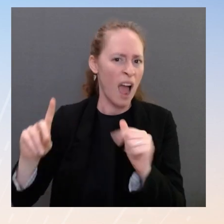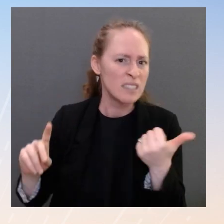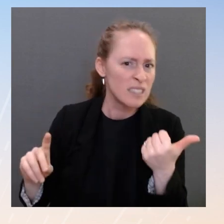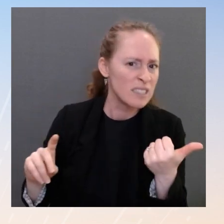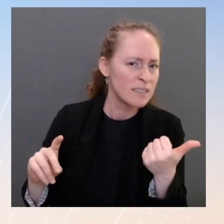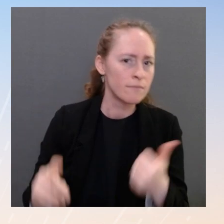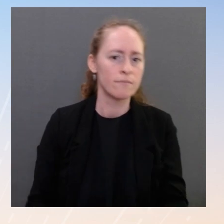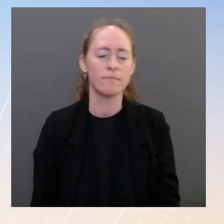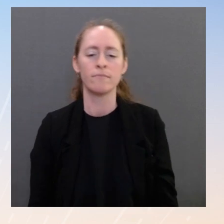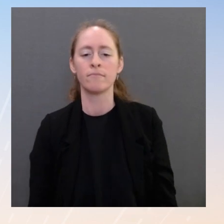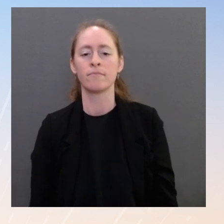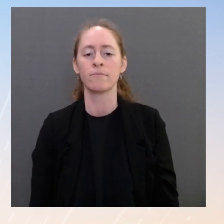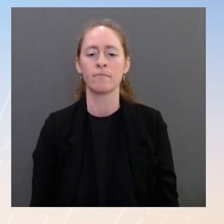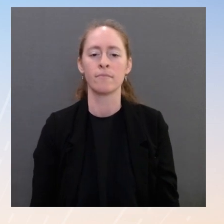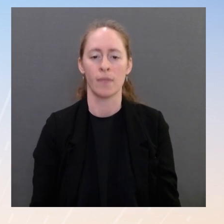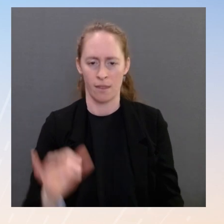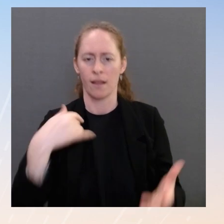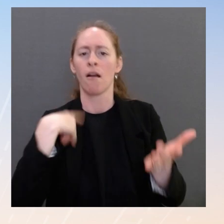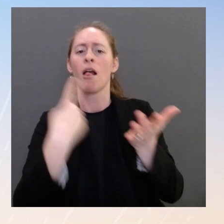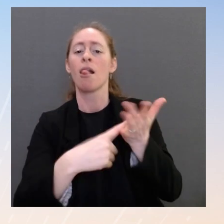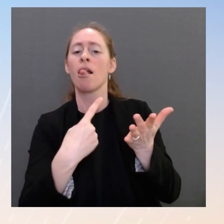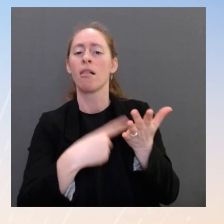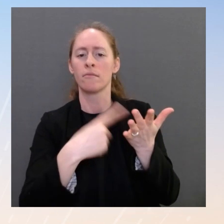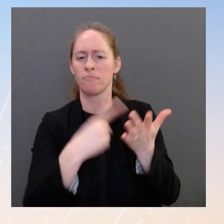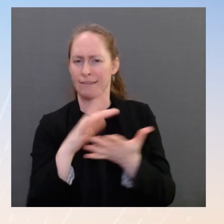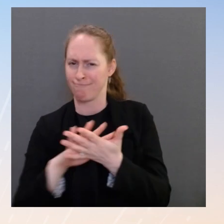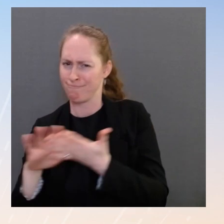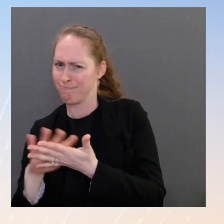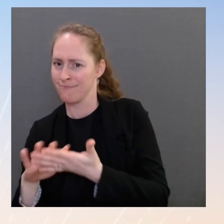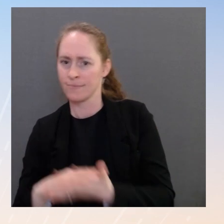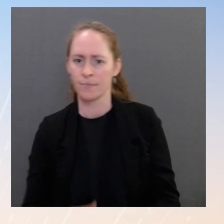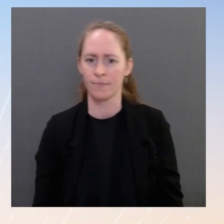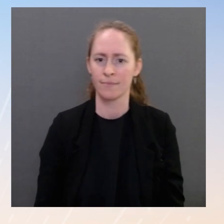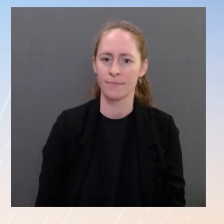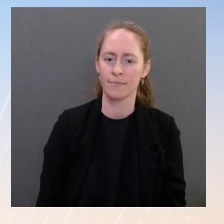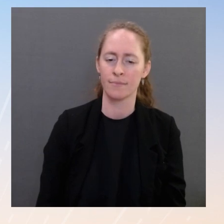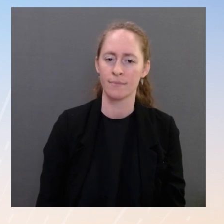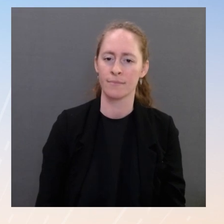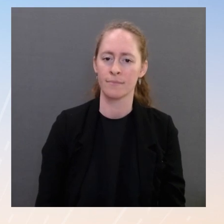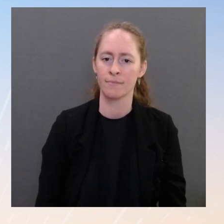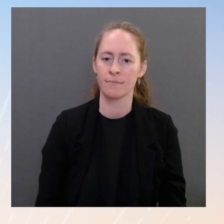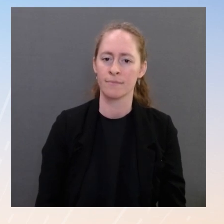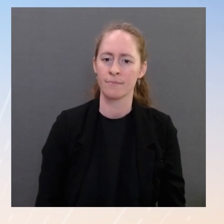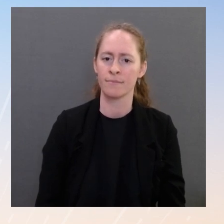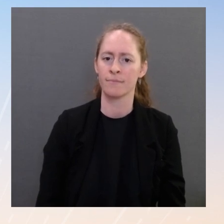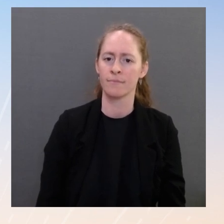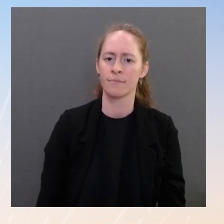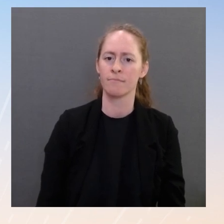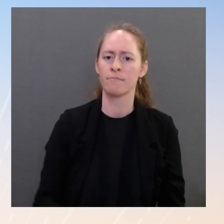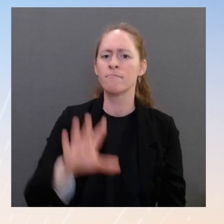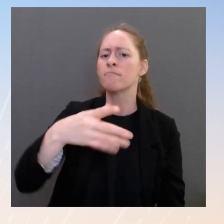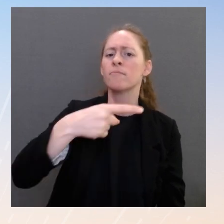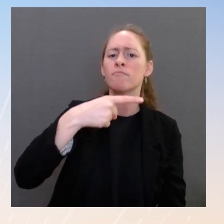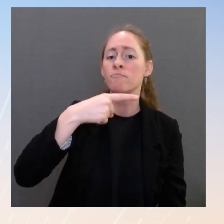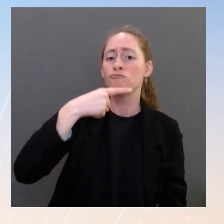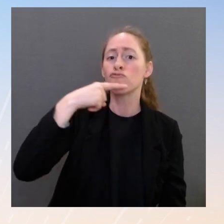The Press: But were there any other conditions agreed to besides releasing the Russian in exchange for Trevor Reed? Ms. Psaki: There is no other condition. There were no other conditions that I'm aware of.